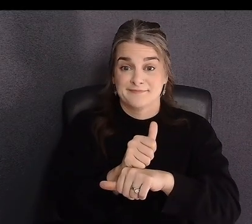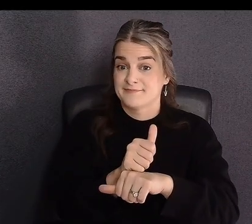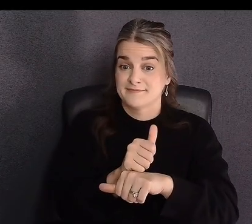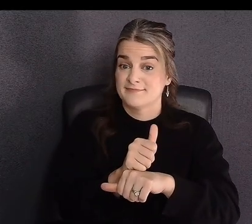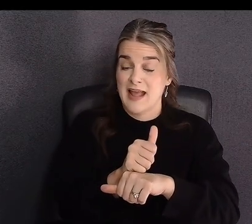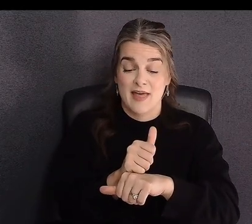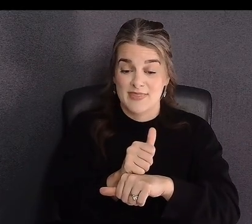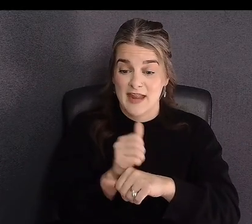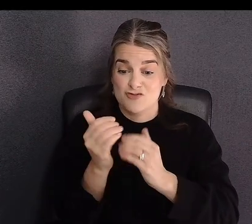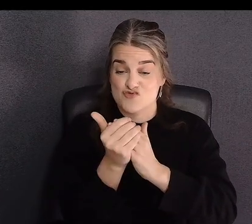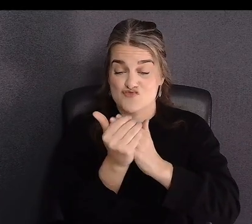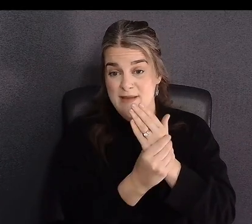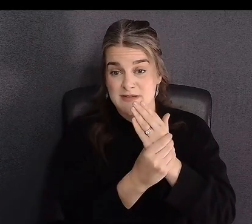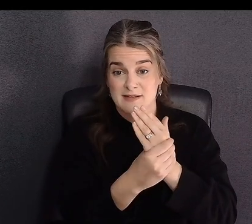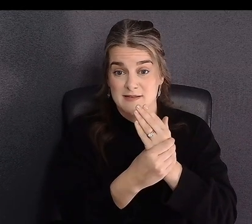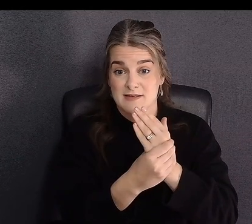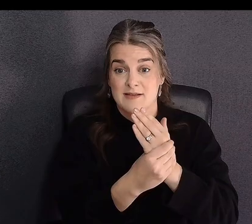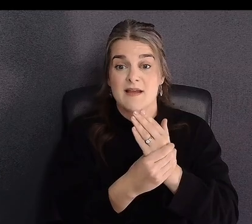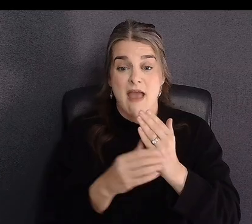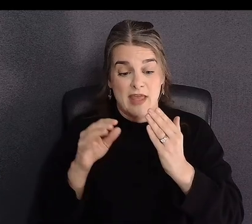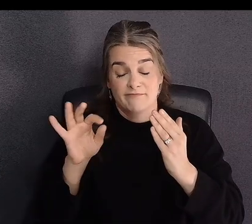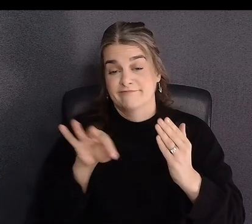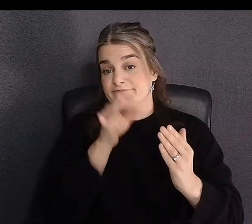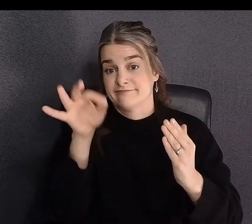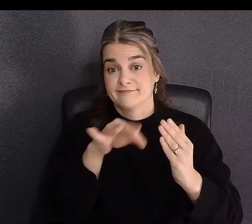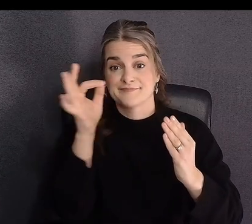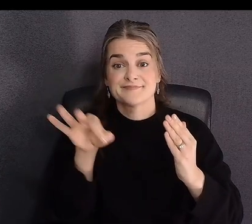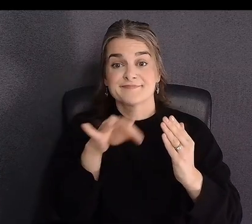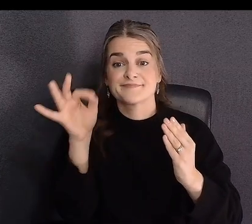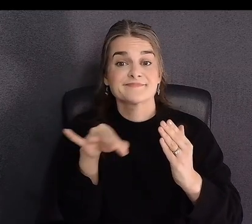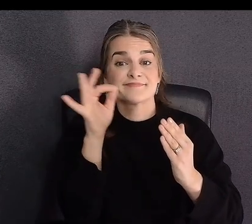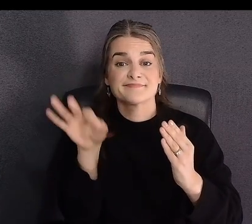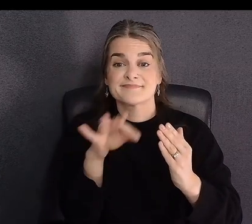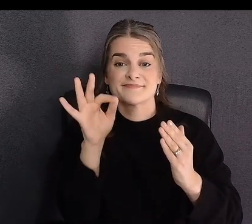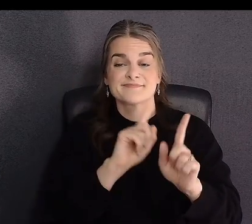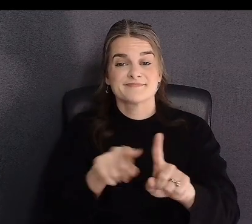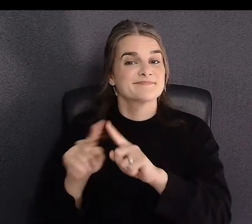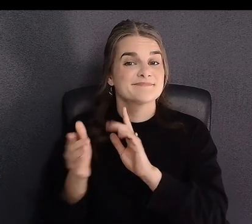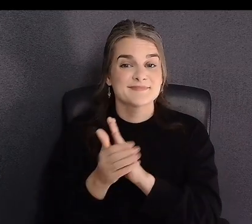And then you're just using your good hand to crochet and do those skills. Yeah.